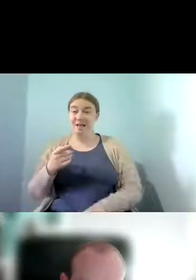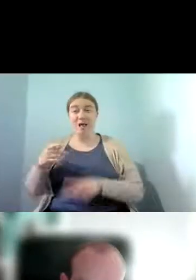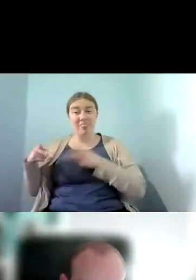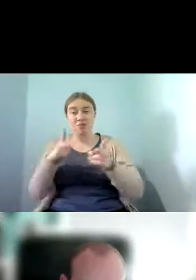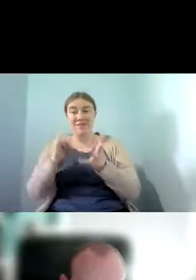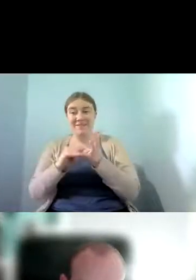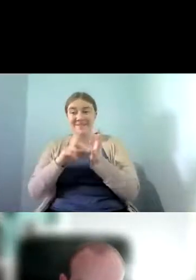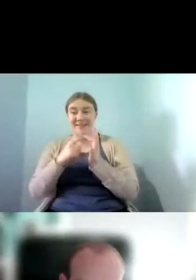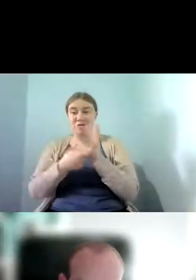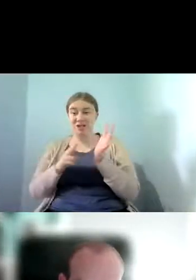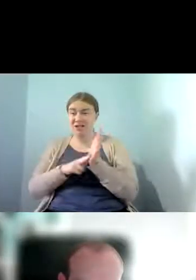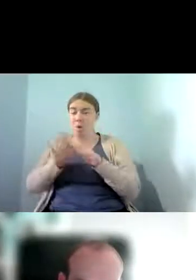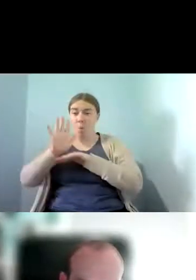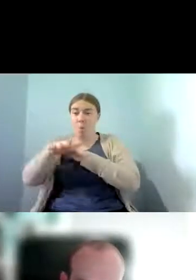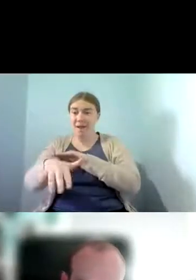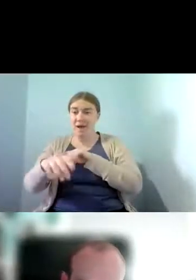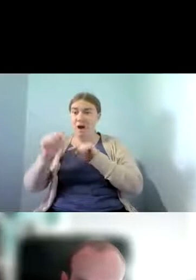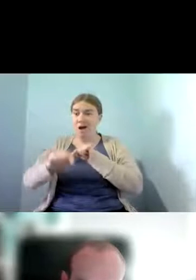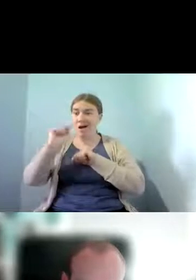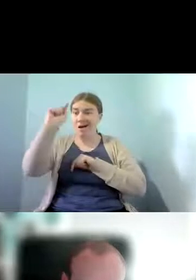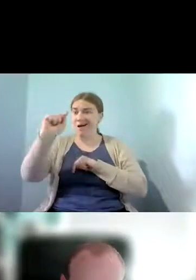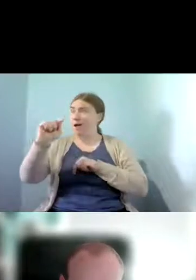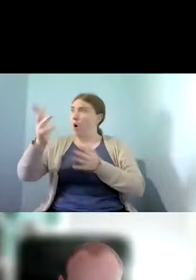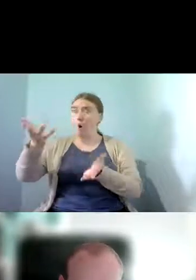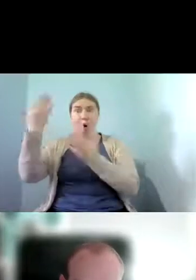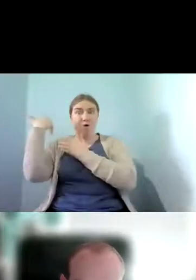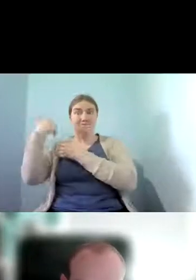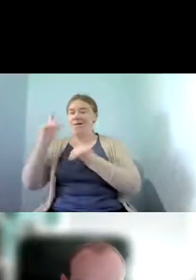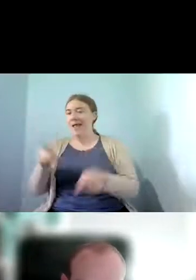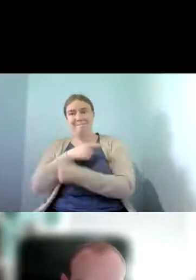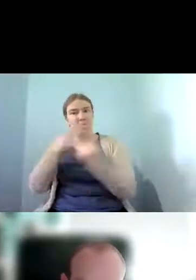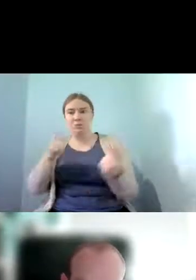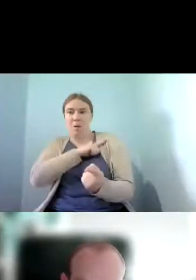river severn weirs without impacting on the navigation therefore it is necessary to design